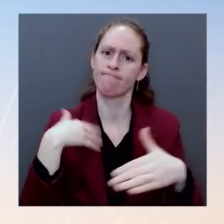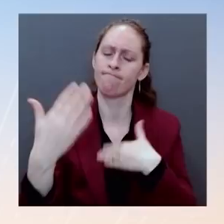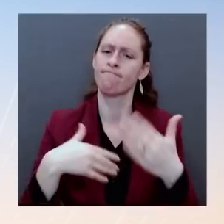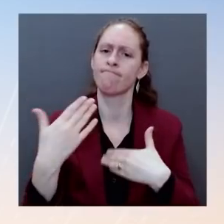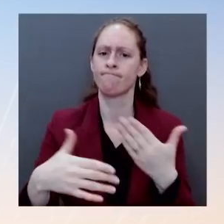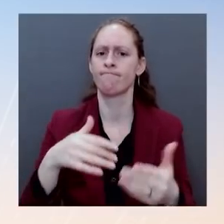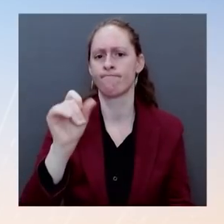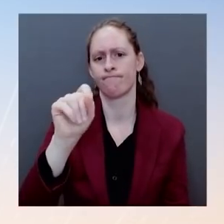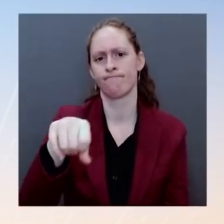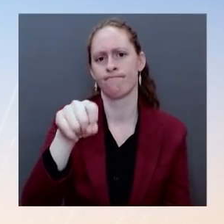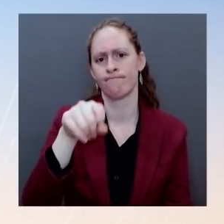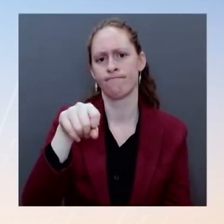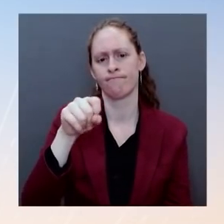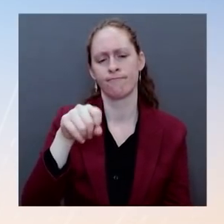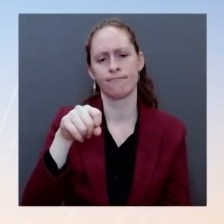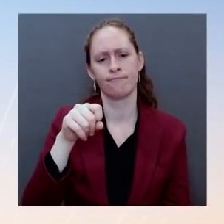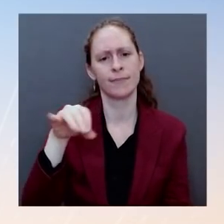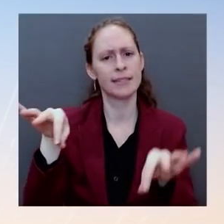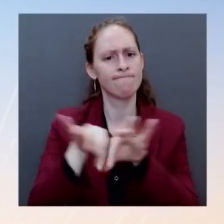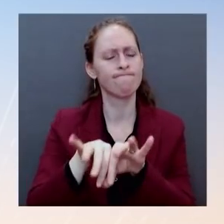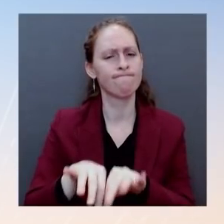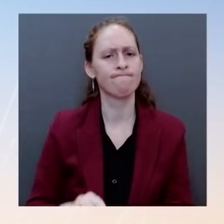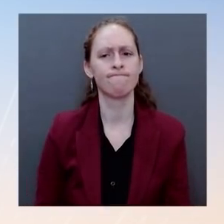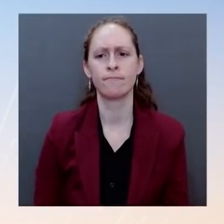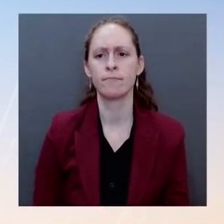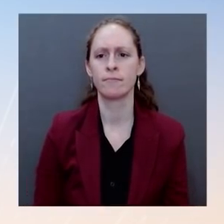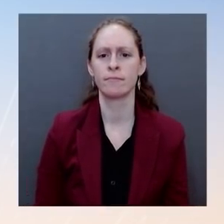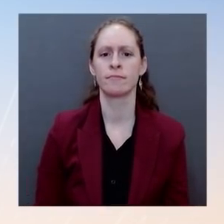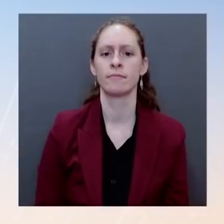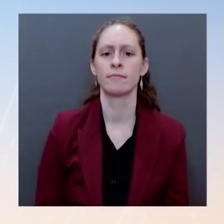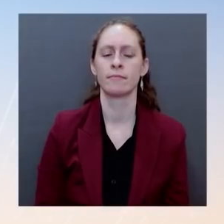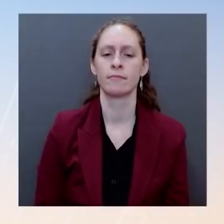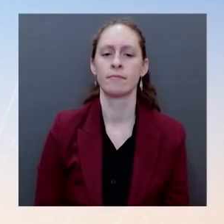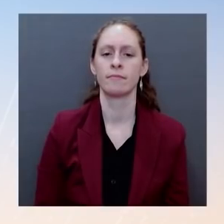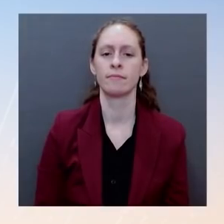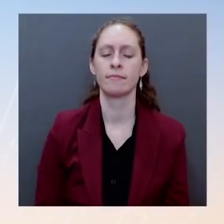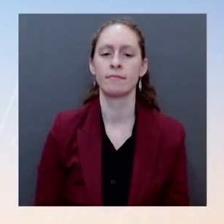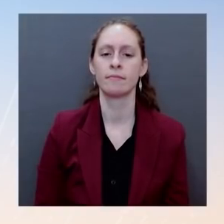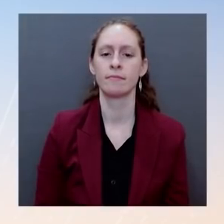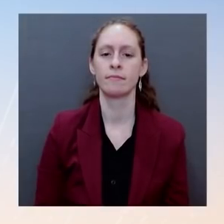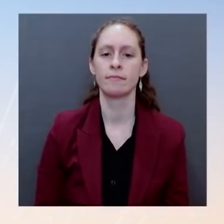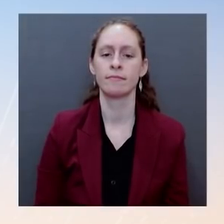the committee leadership of Chairman Brown and others in the Senate for moving quickly, and that is important.